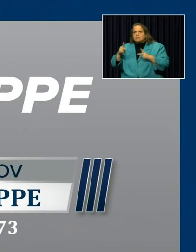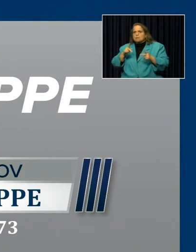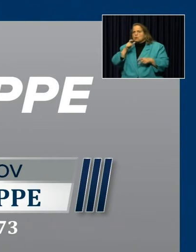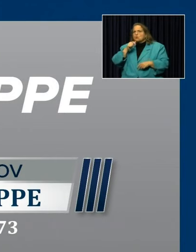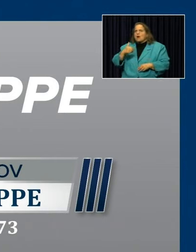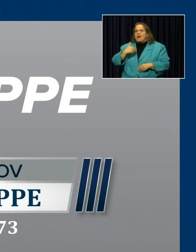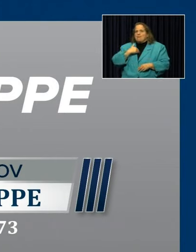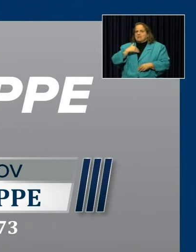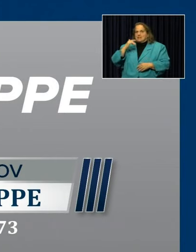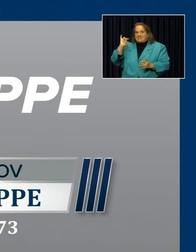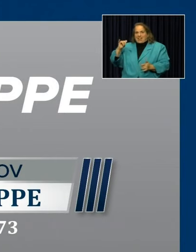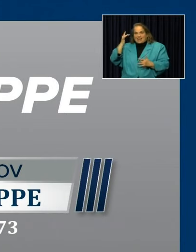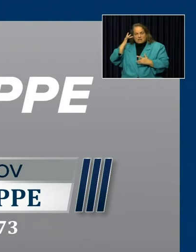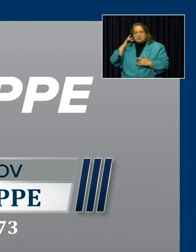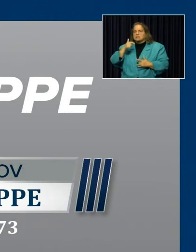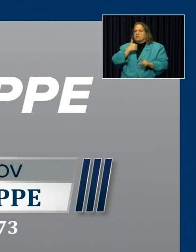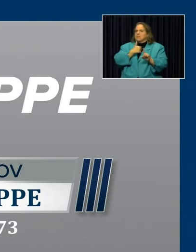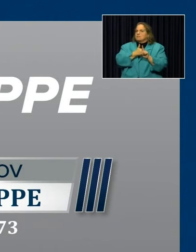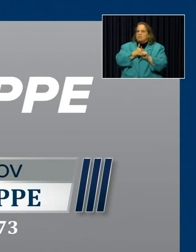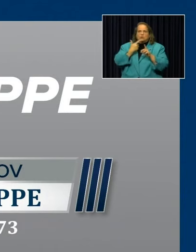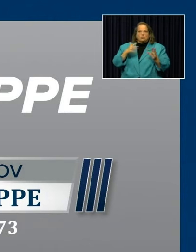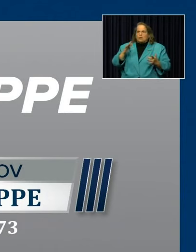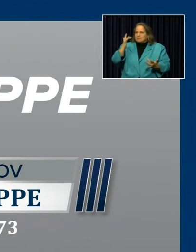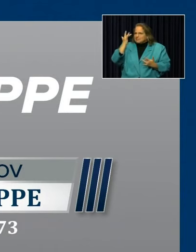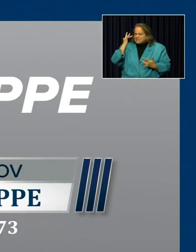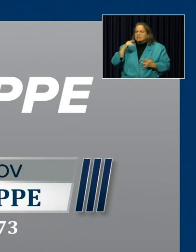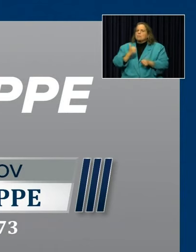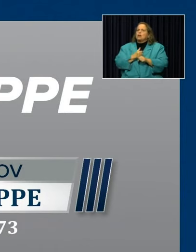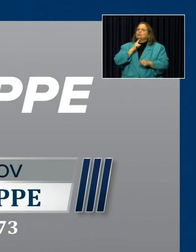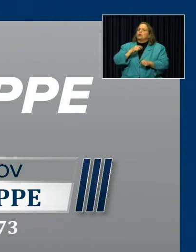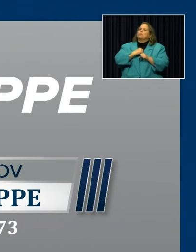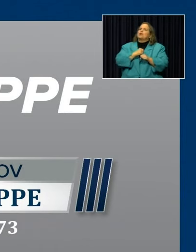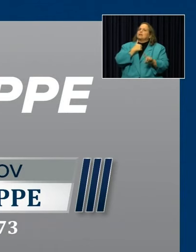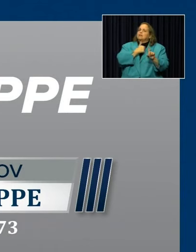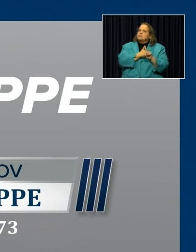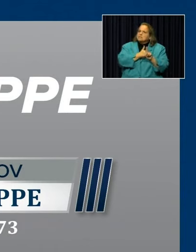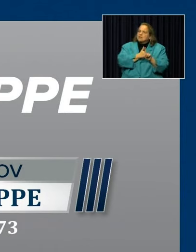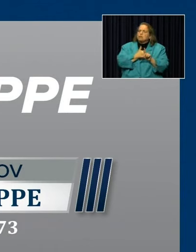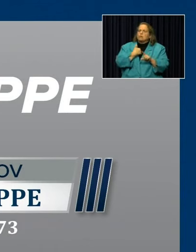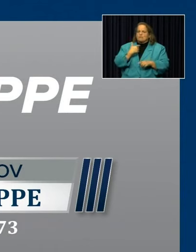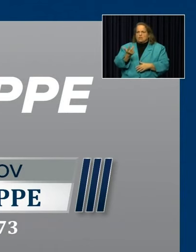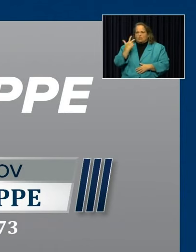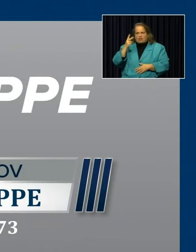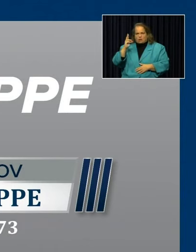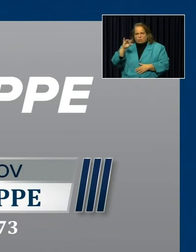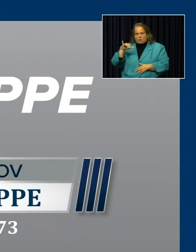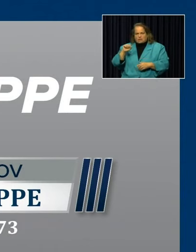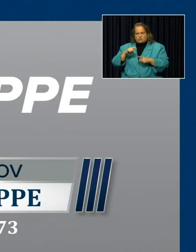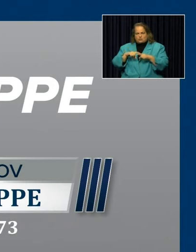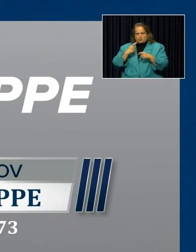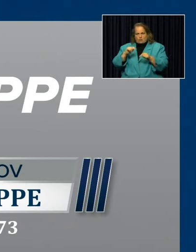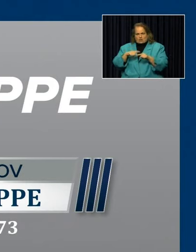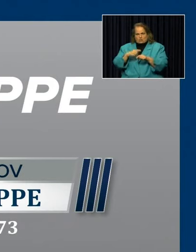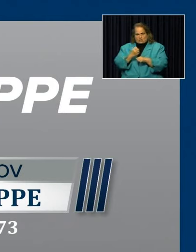MASKS AND 100,000 PAIR GLOVES.